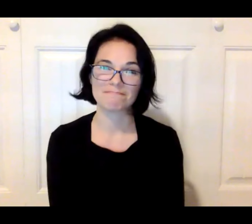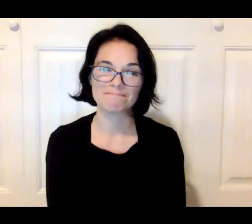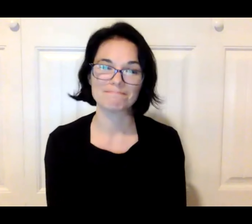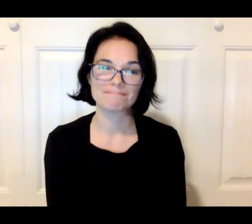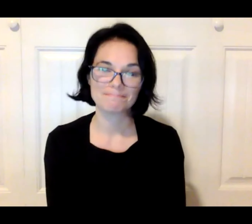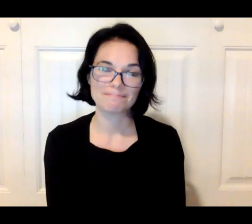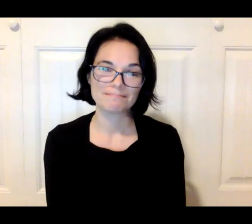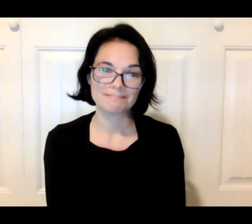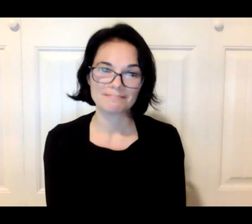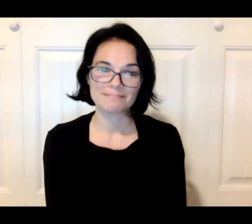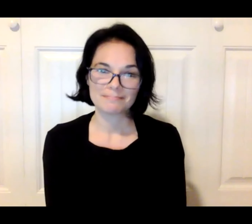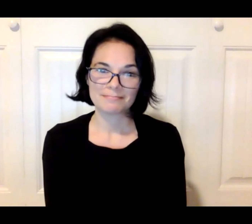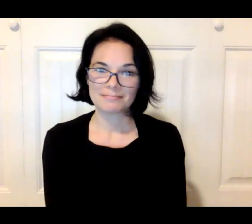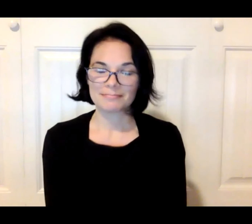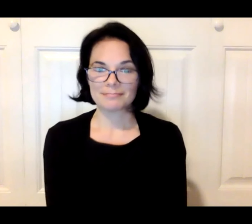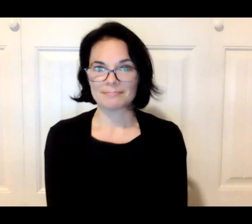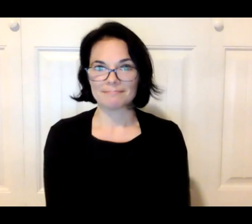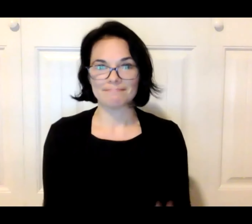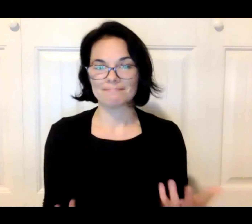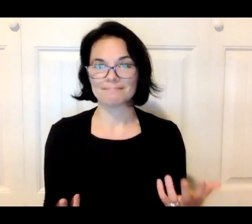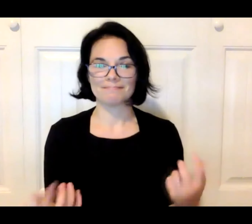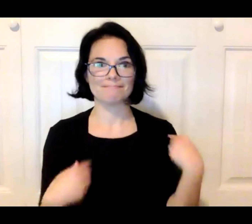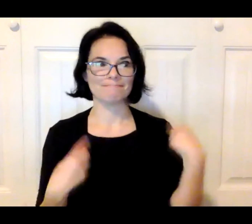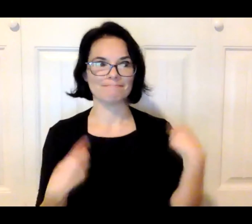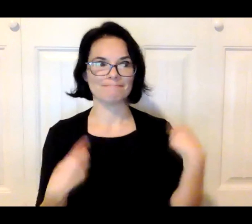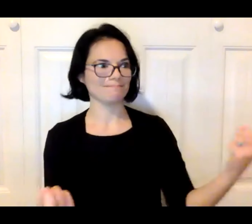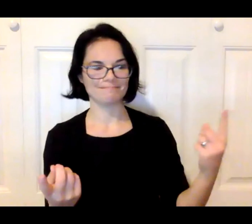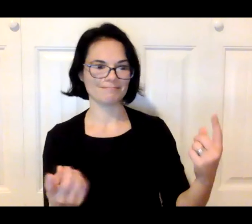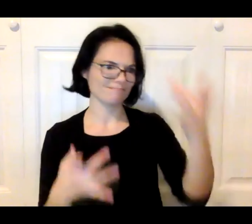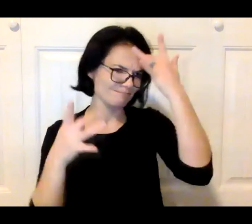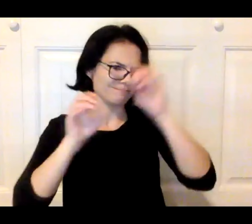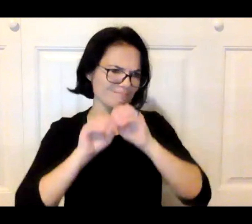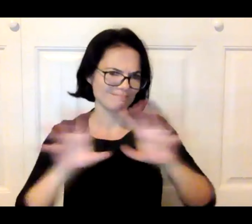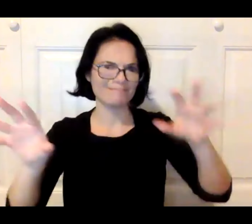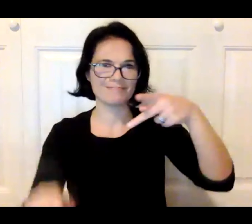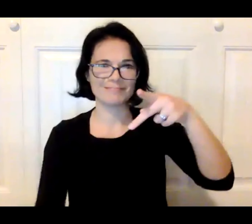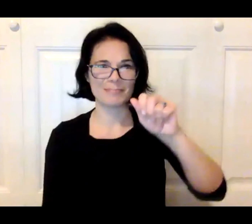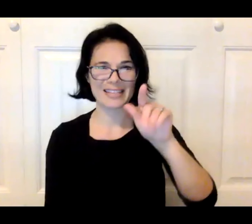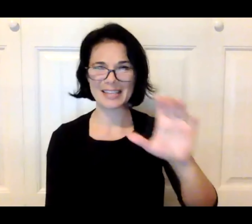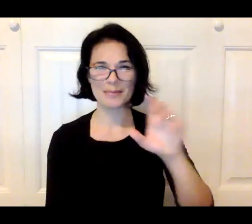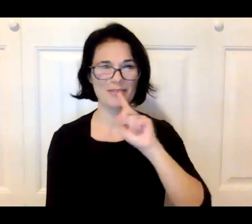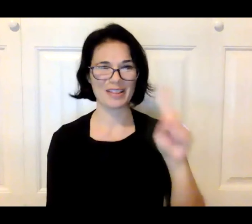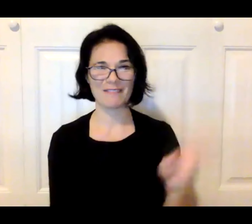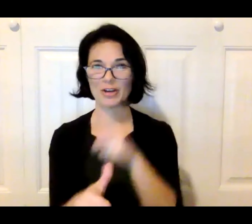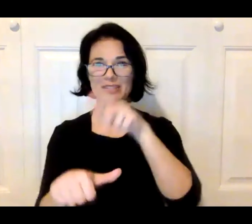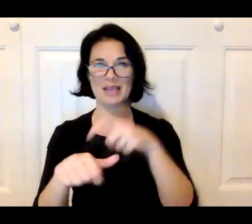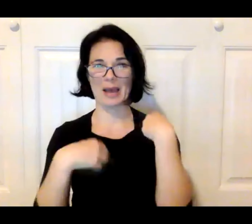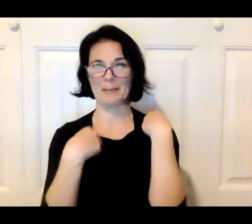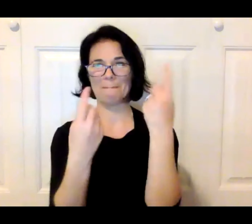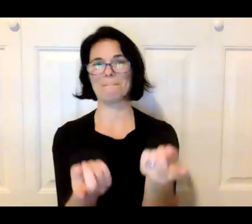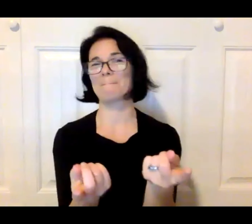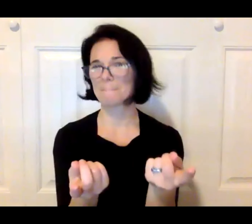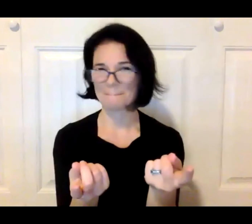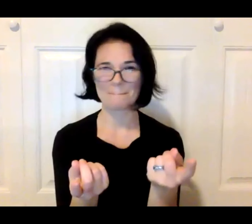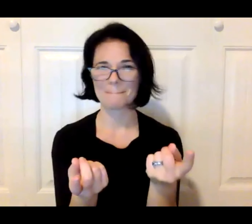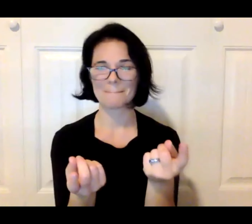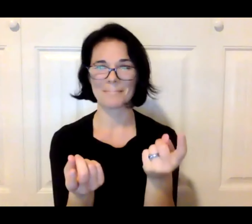I’ve been hearing that with tests. For some people trying the vaccine, some symptoms can be hard to